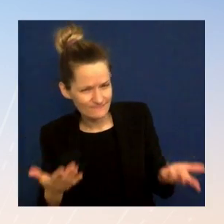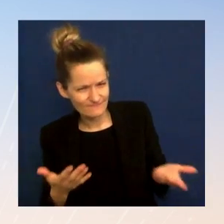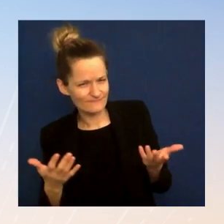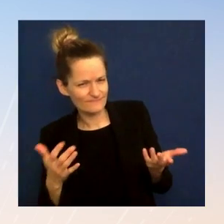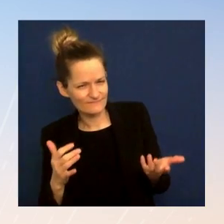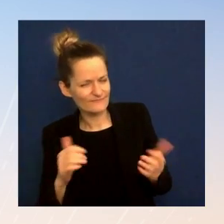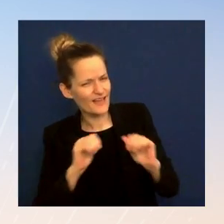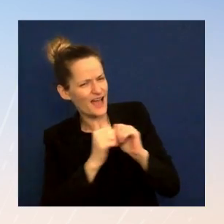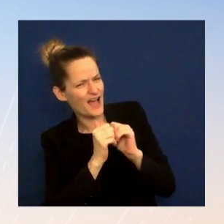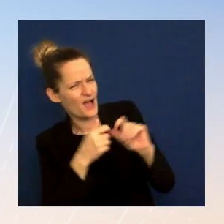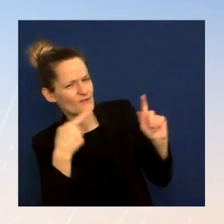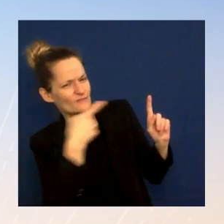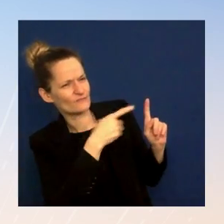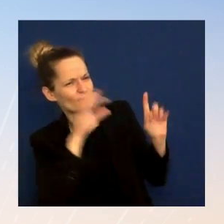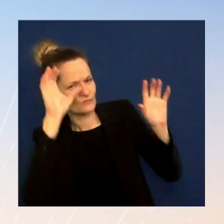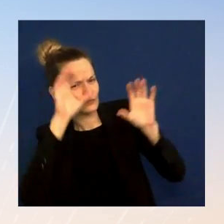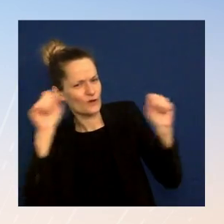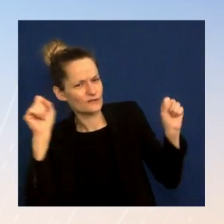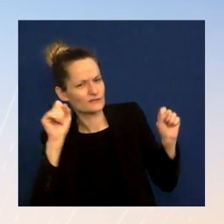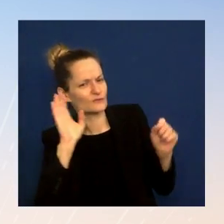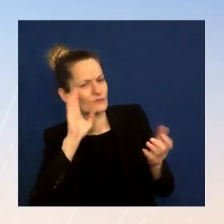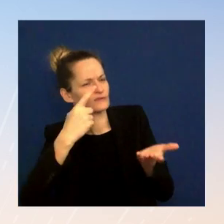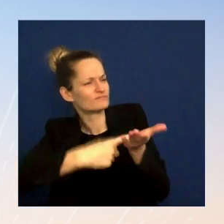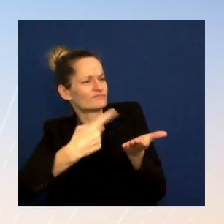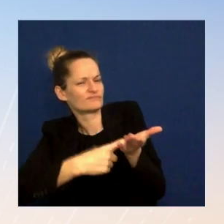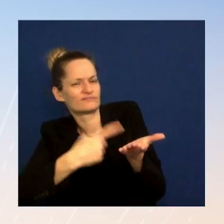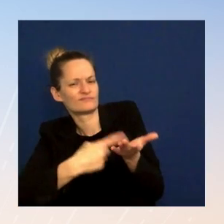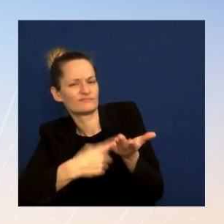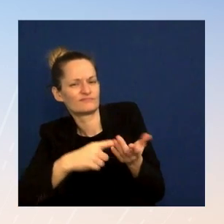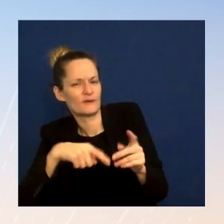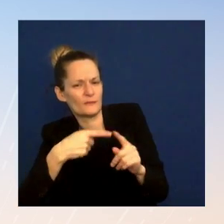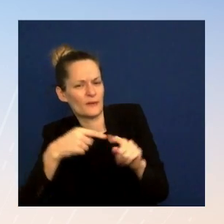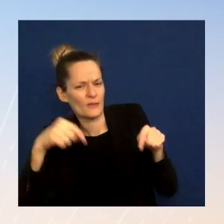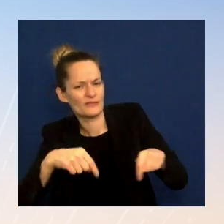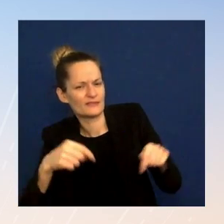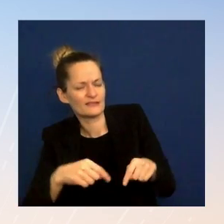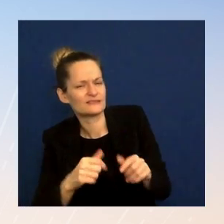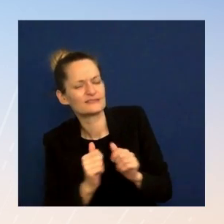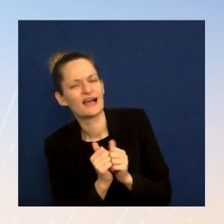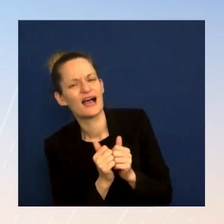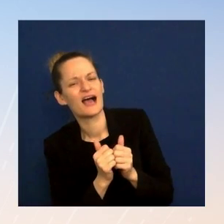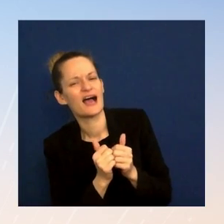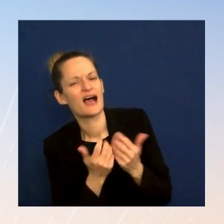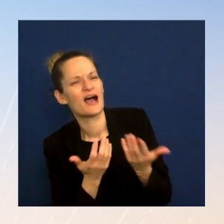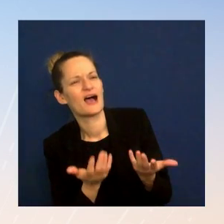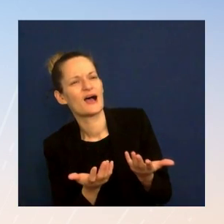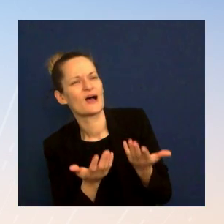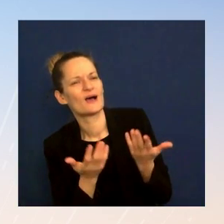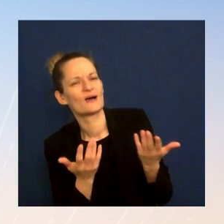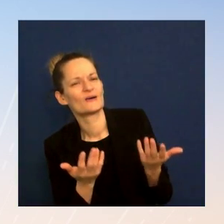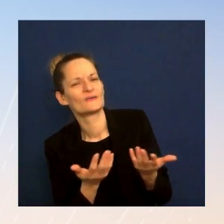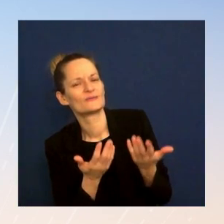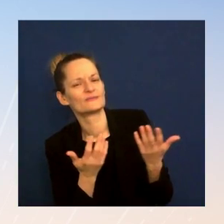It's going to definitely loom large if there isn't a deal by the time he gets on that plane on Thursday.